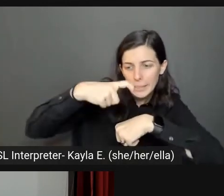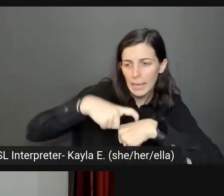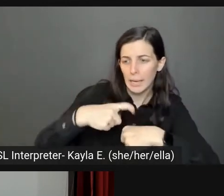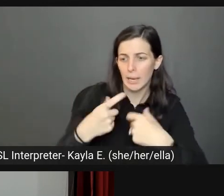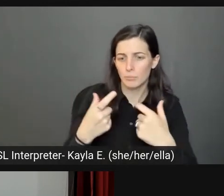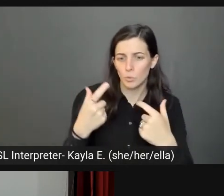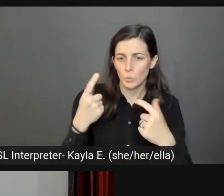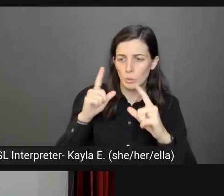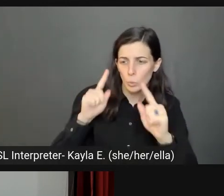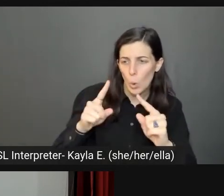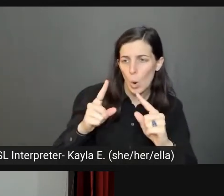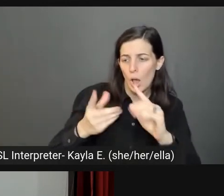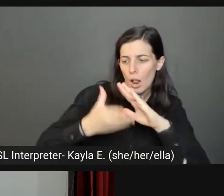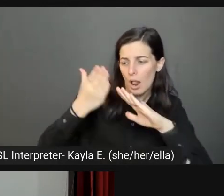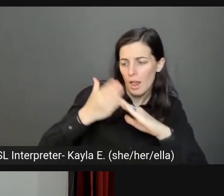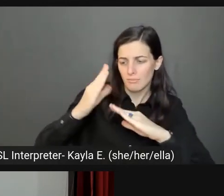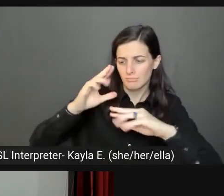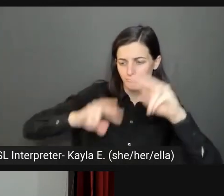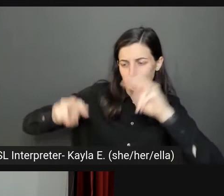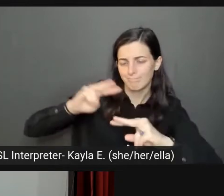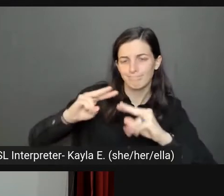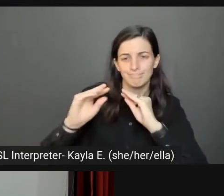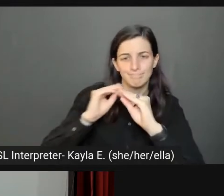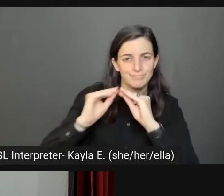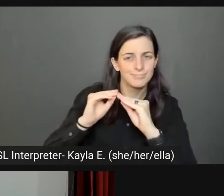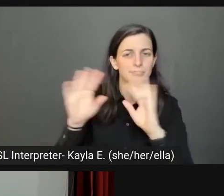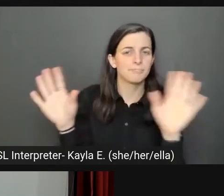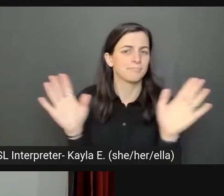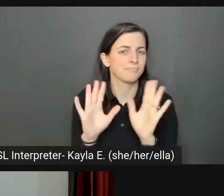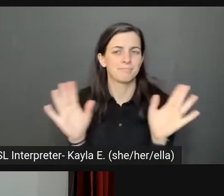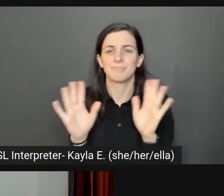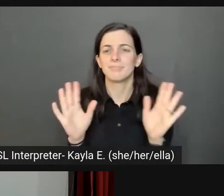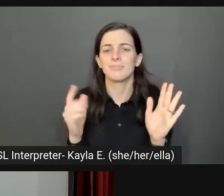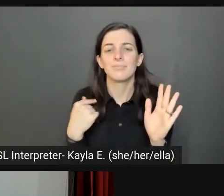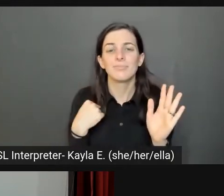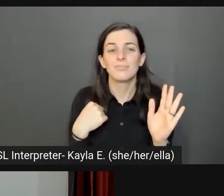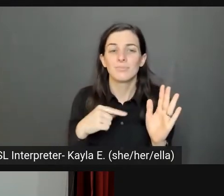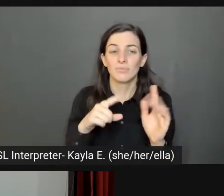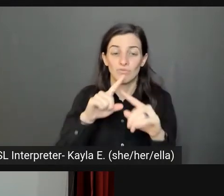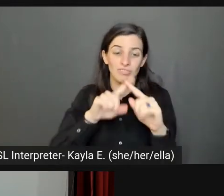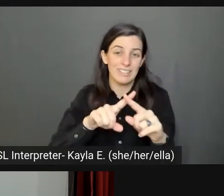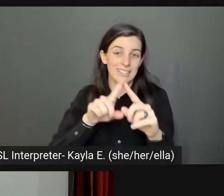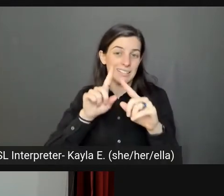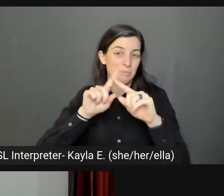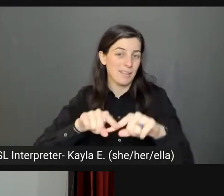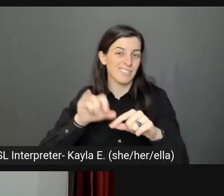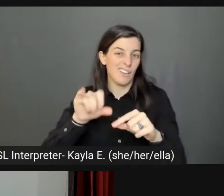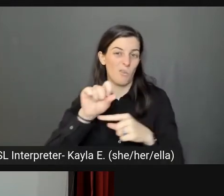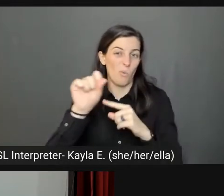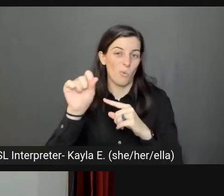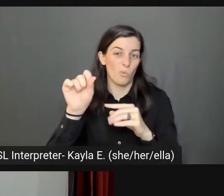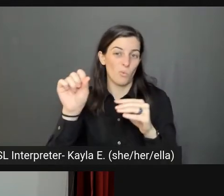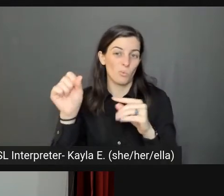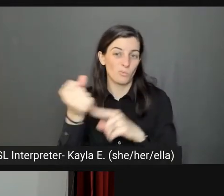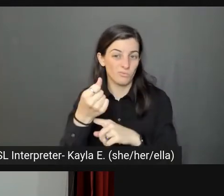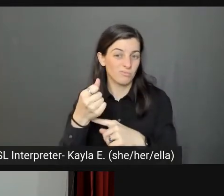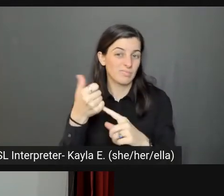What we recommend, and it depends on the size of the organization, is that accessibility is run as often as regression testing is run.